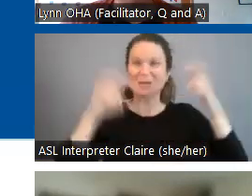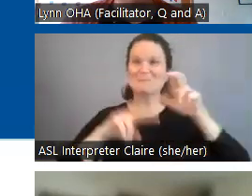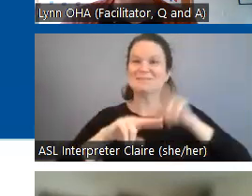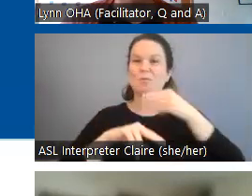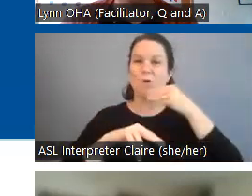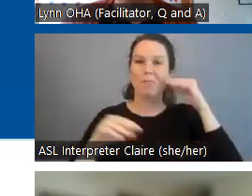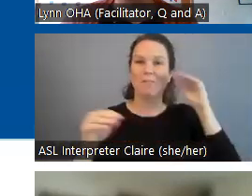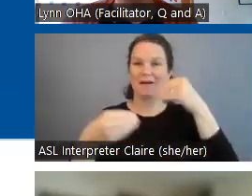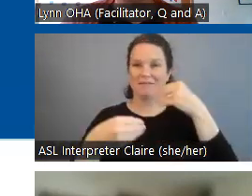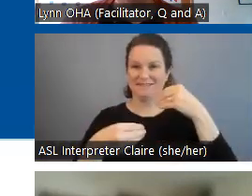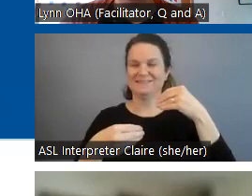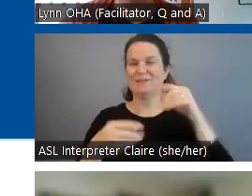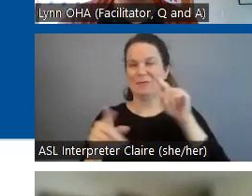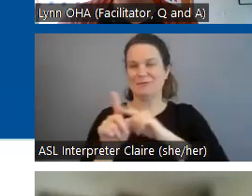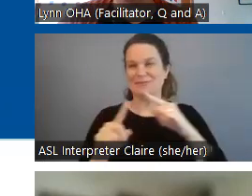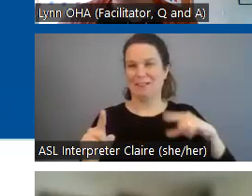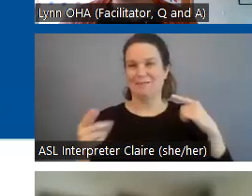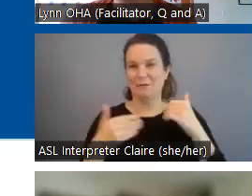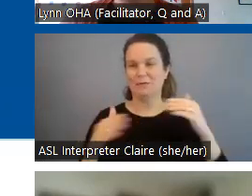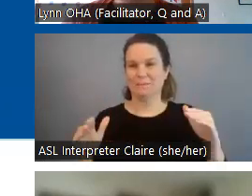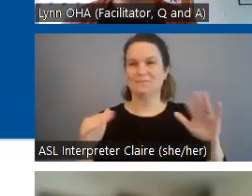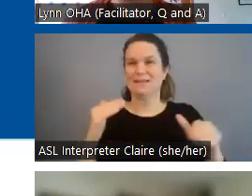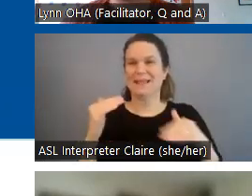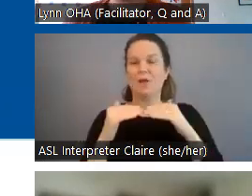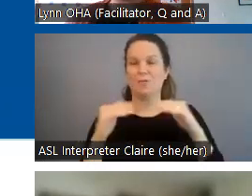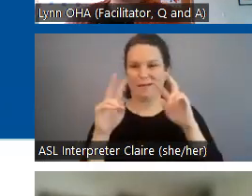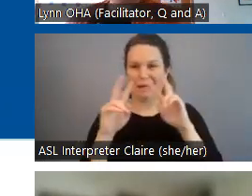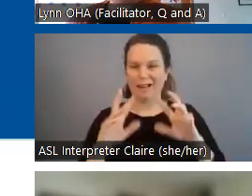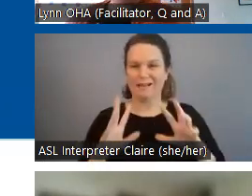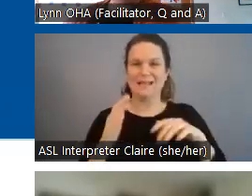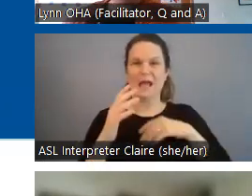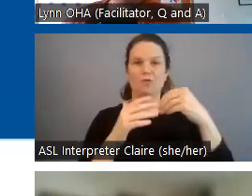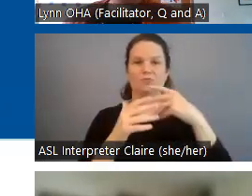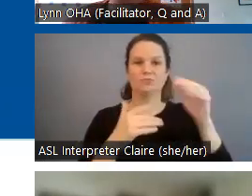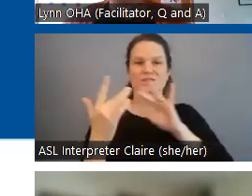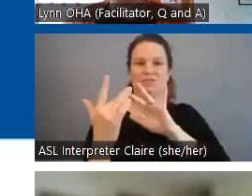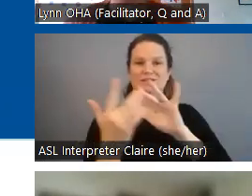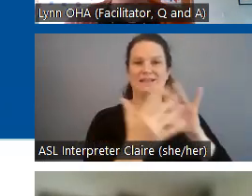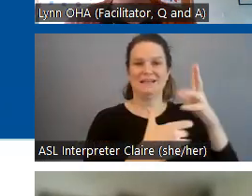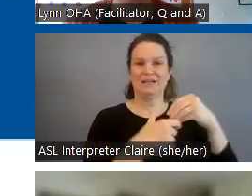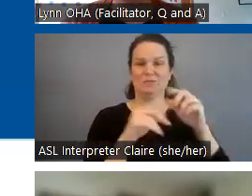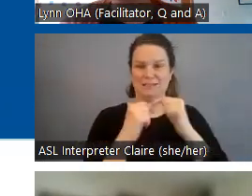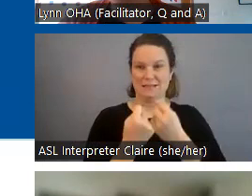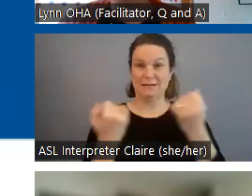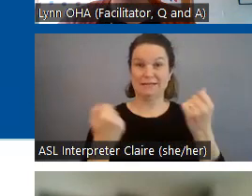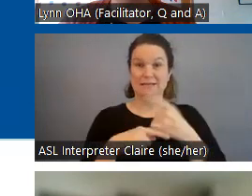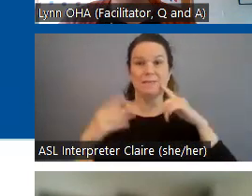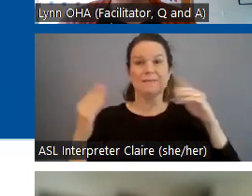living room. I'm an Equity Analyst with the Outreach Engagement Team and